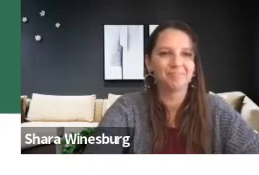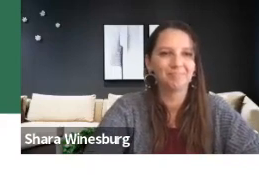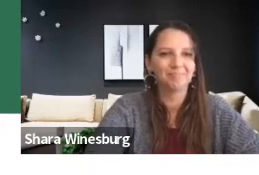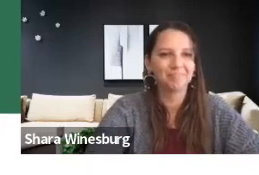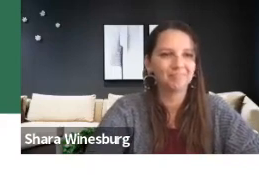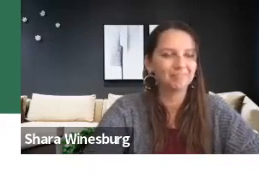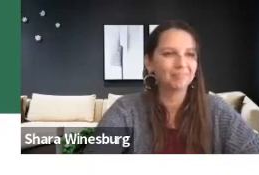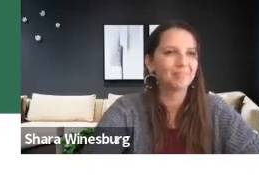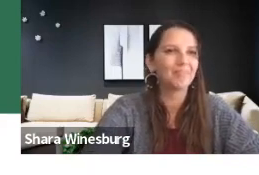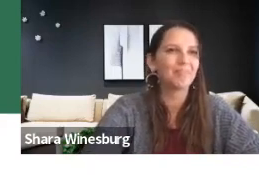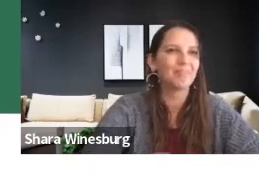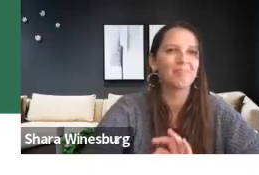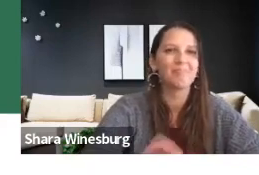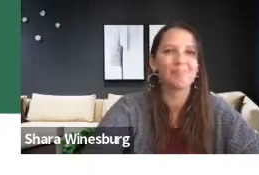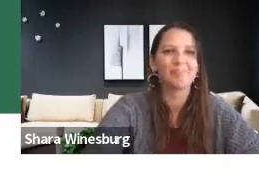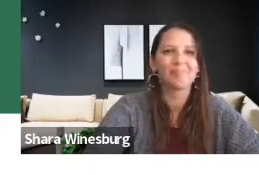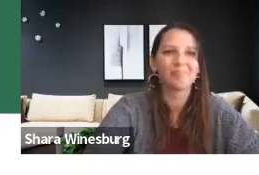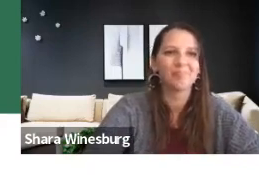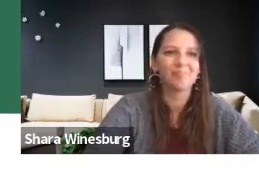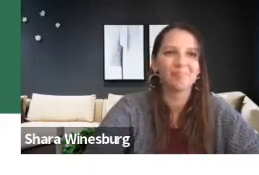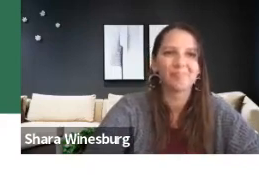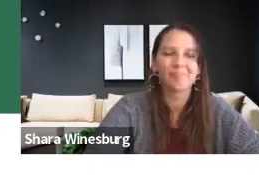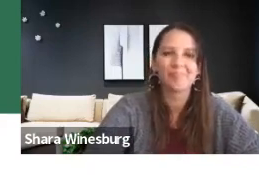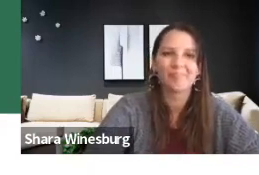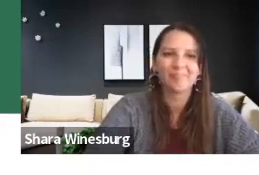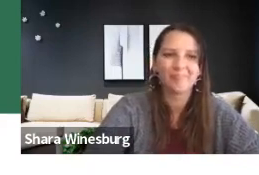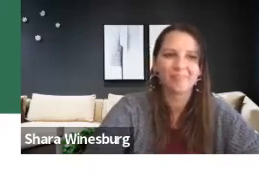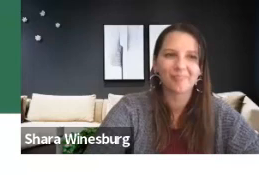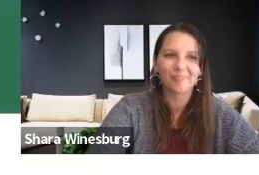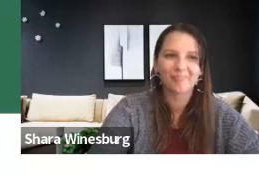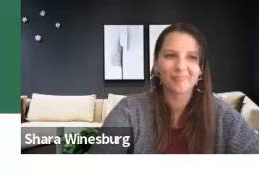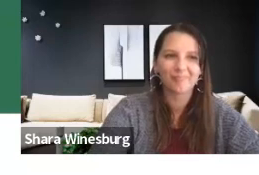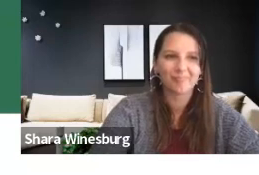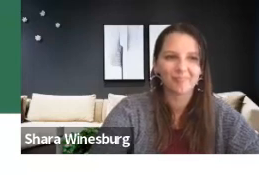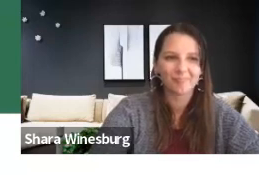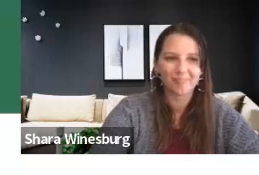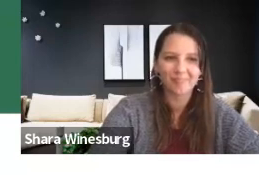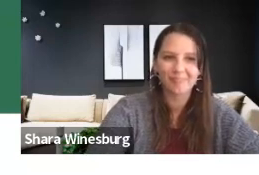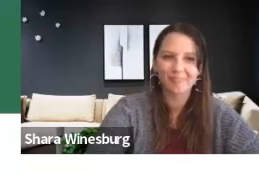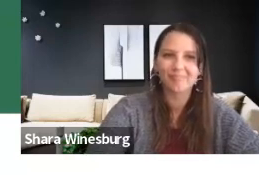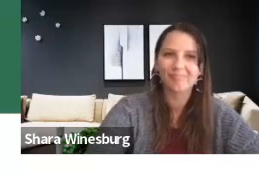we'll be sharing our screen.